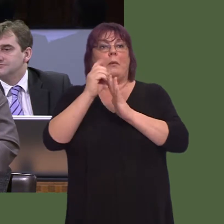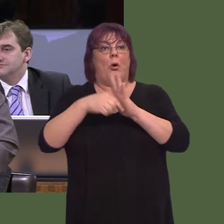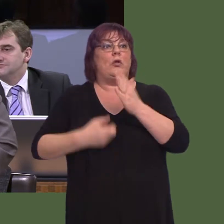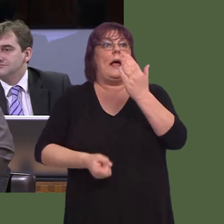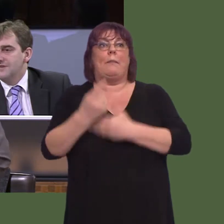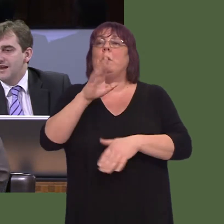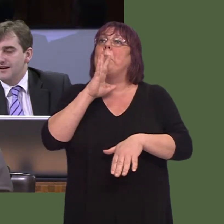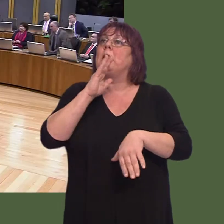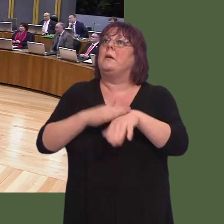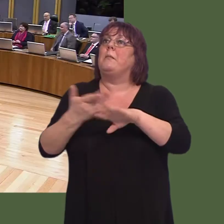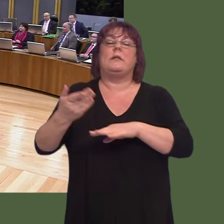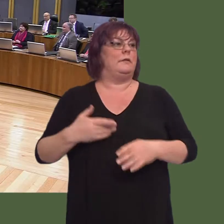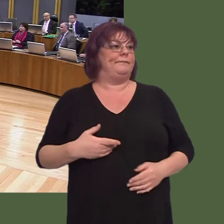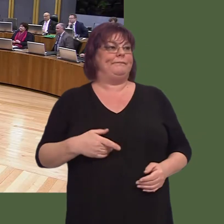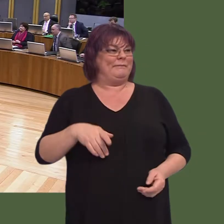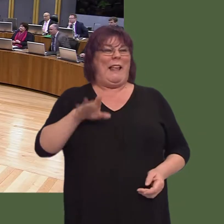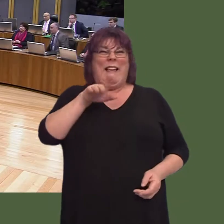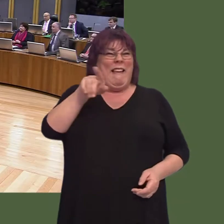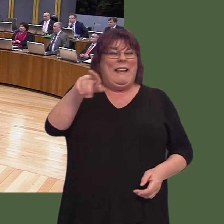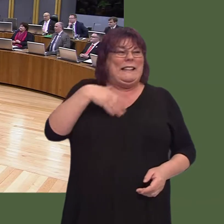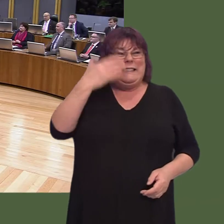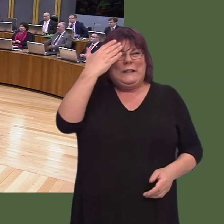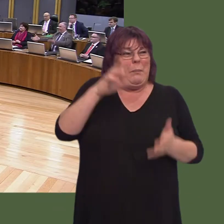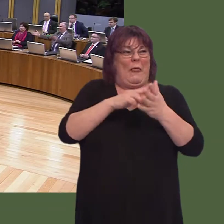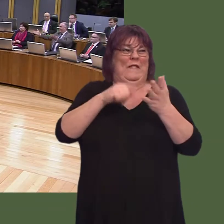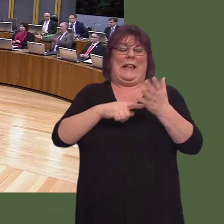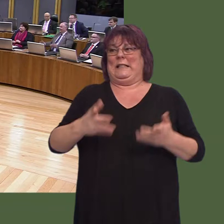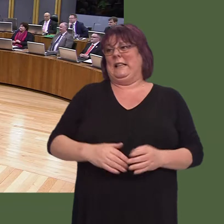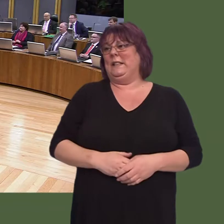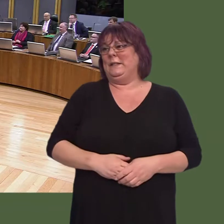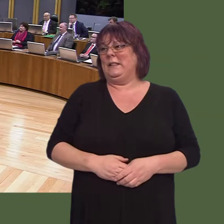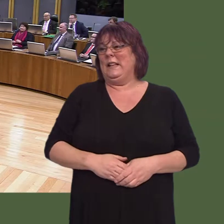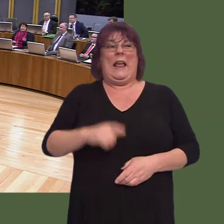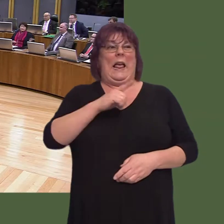Carwyn Jones AM: He didn't know about the VAT, did he? That was one of the issues that's blind-sided him. Andrew RT Davies AM: Those discussions are ongoing.